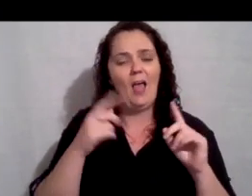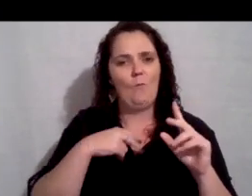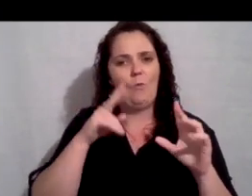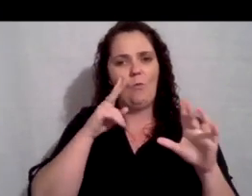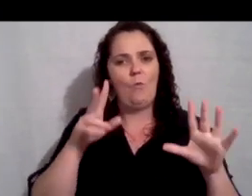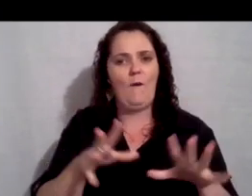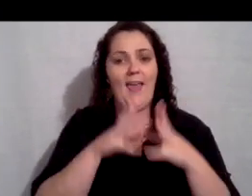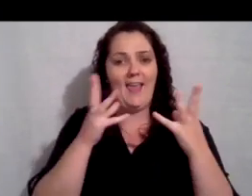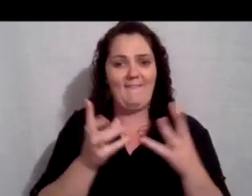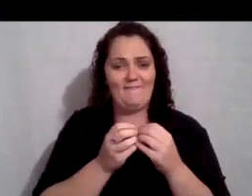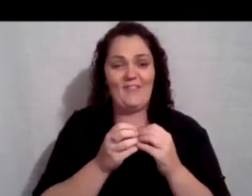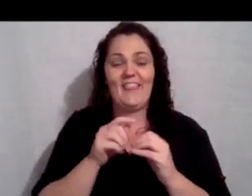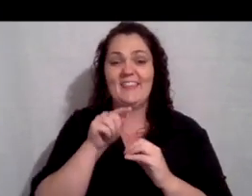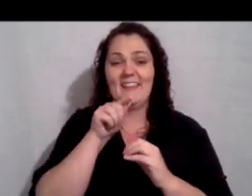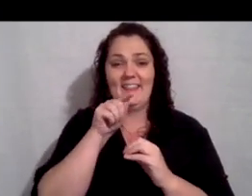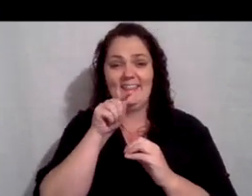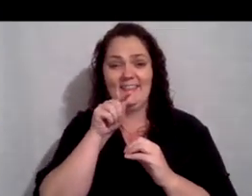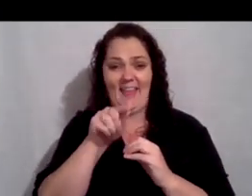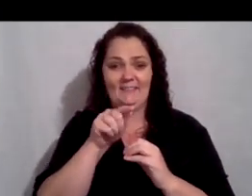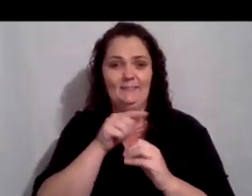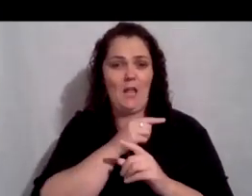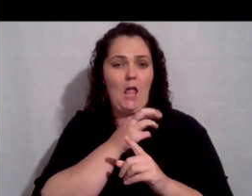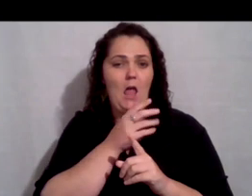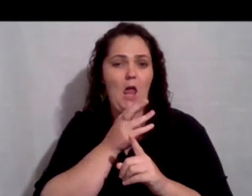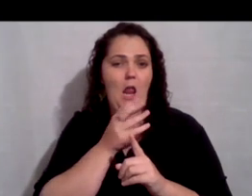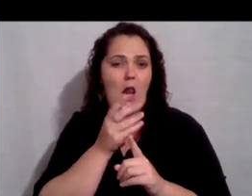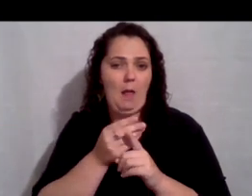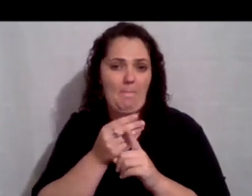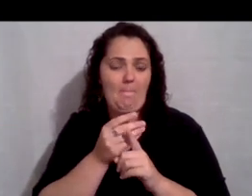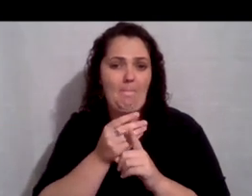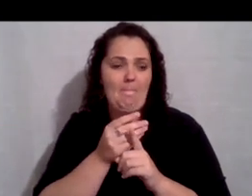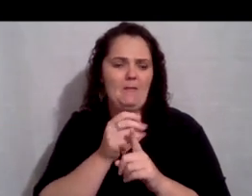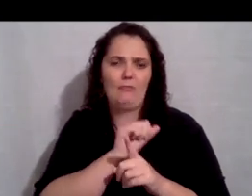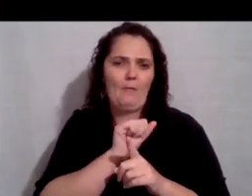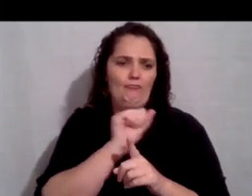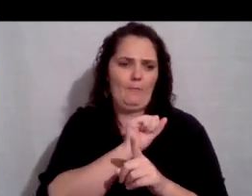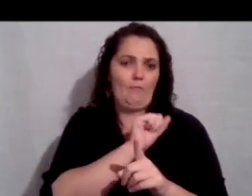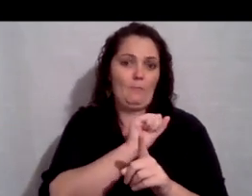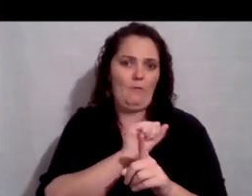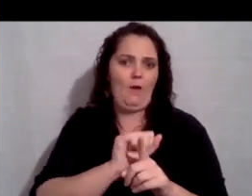final mark but you're looking at the history of marks that led up to the final mark and you're interpreting the changes and